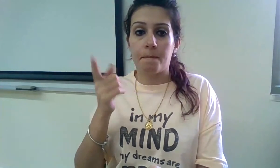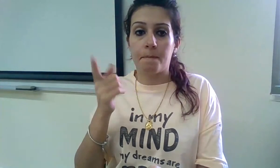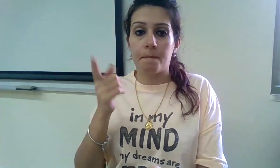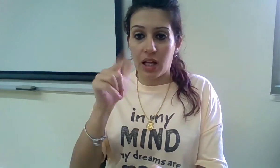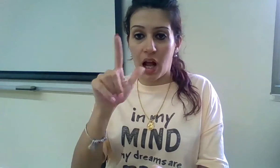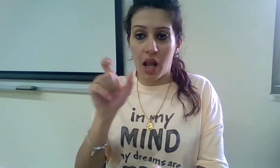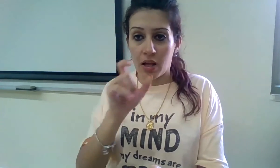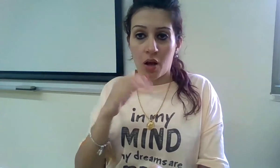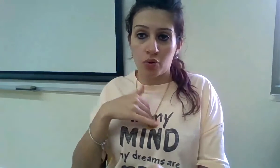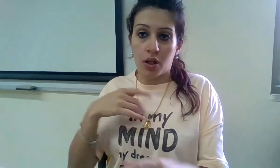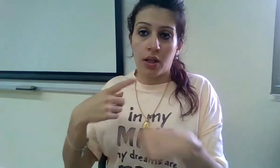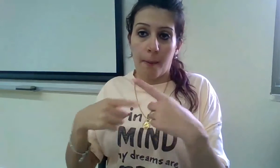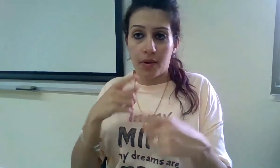And also, I think,